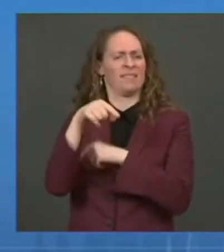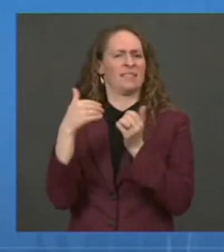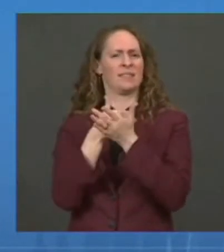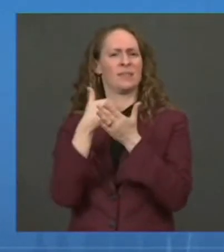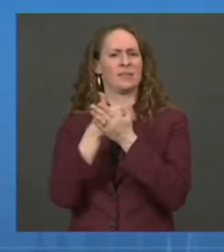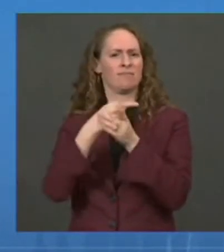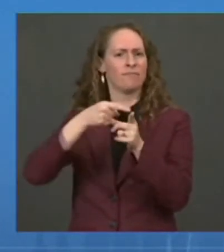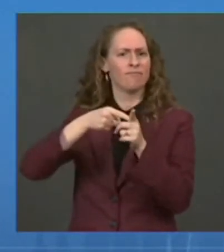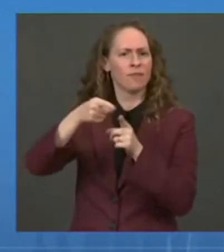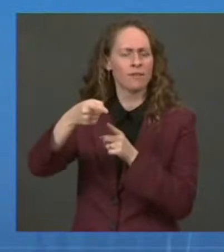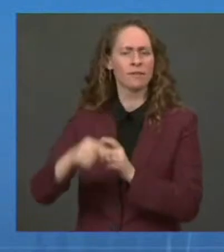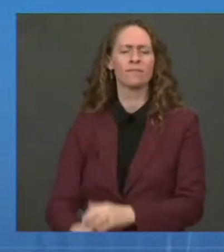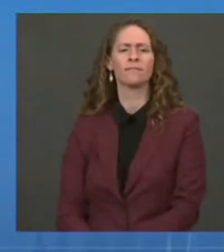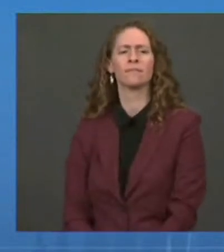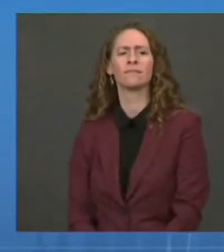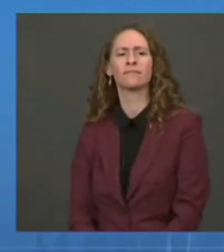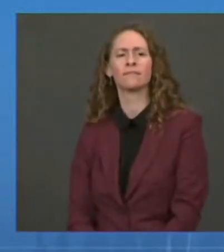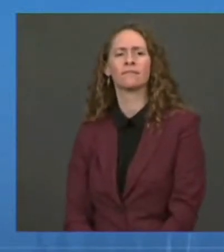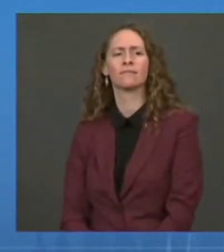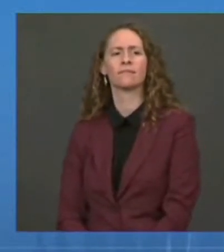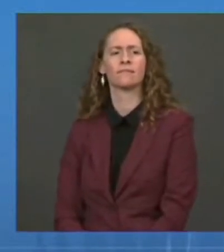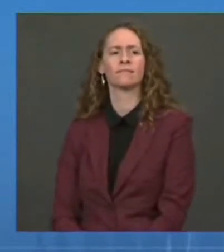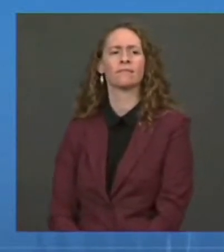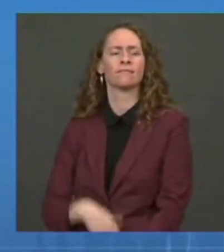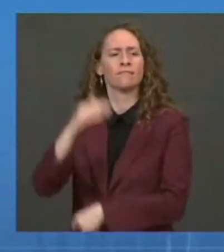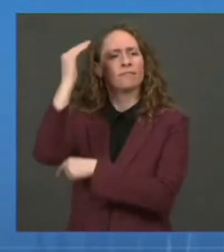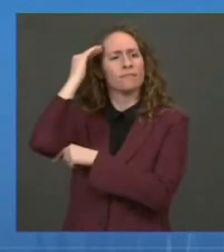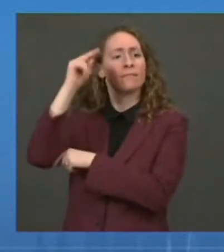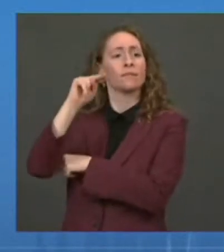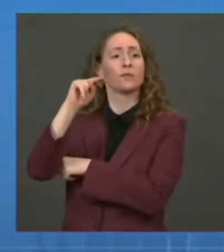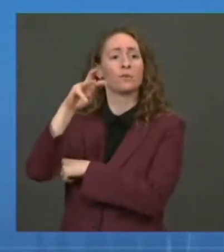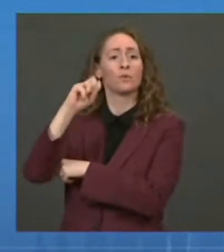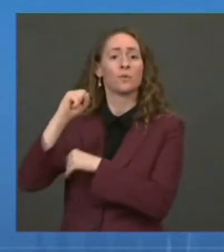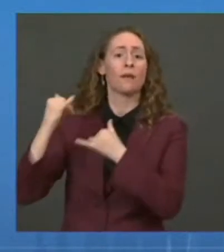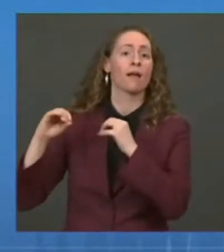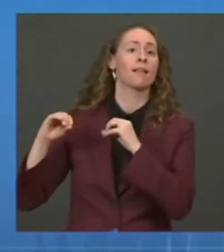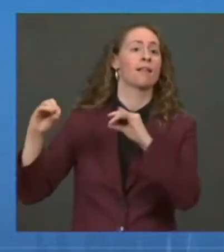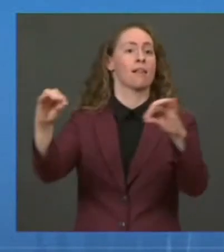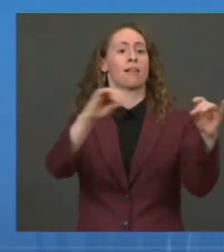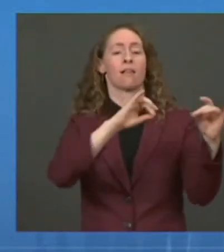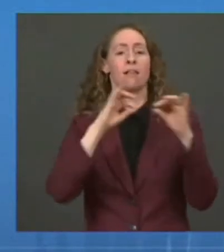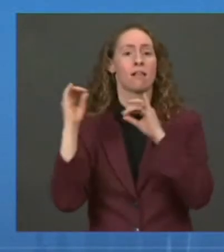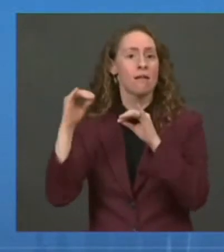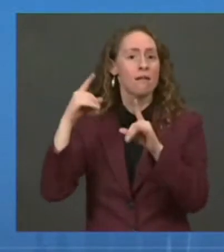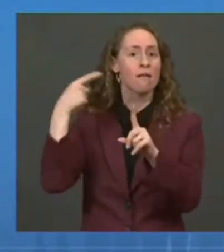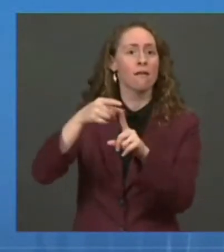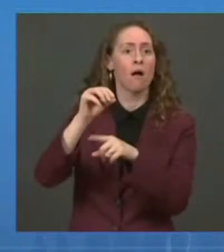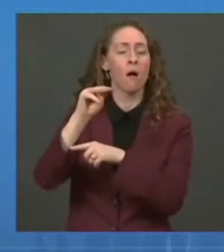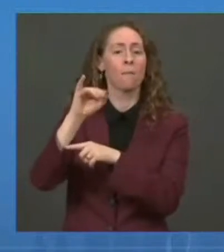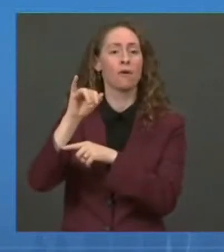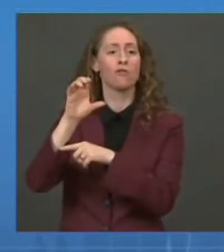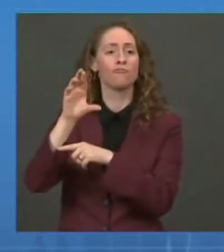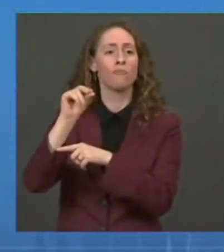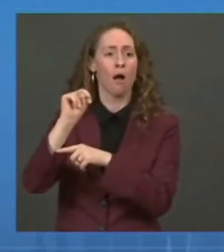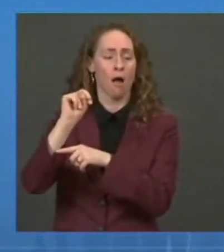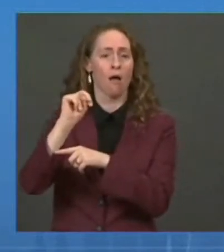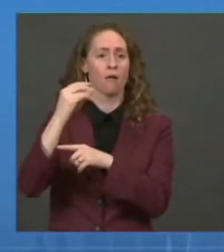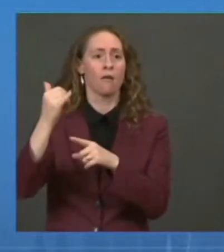I KNOW THAT THE NEWS IS FOCUSED